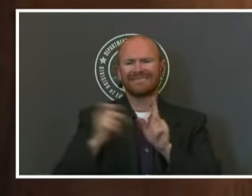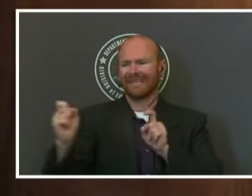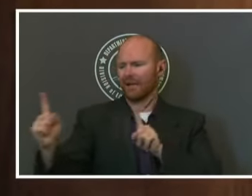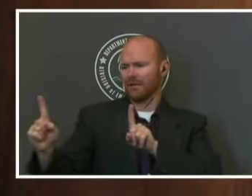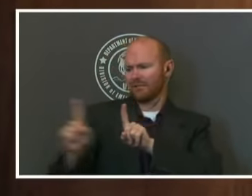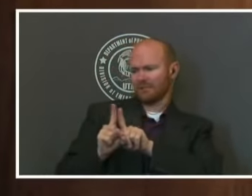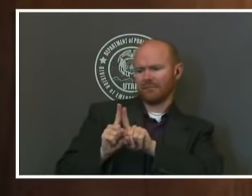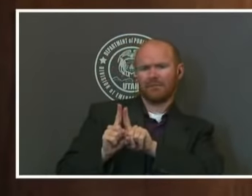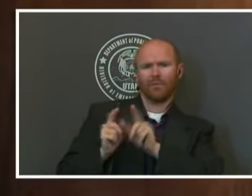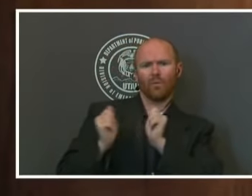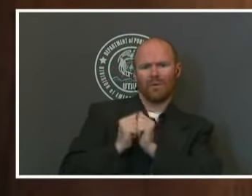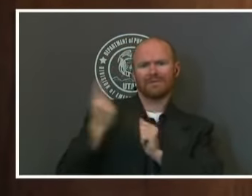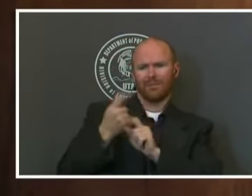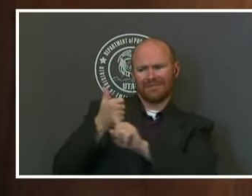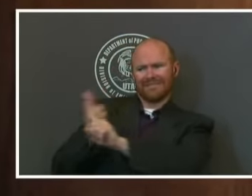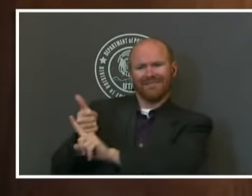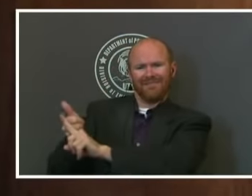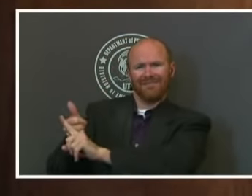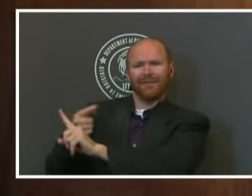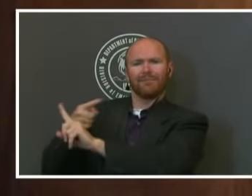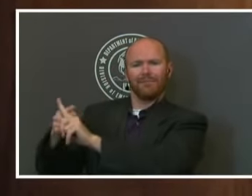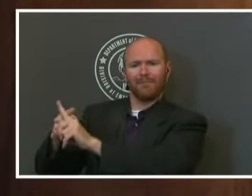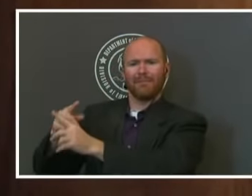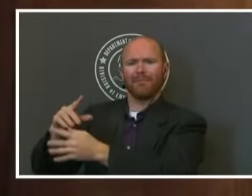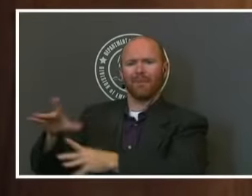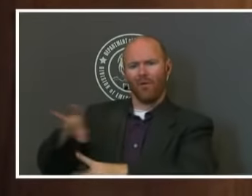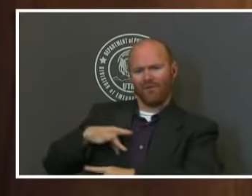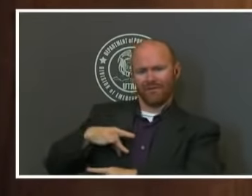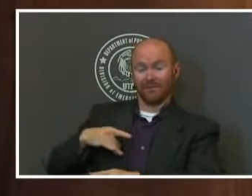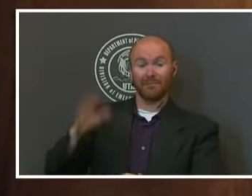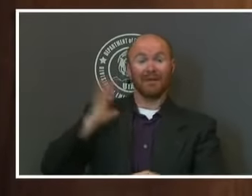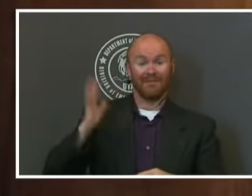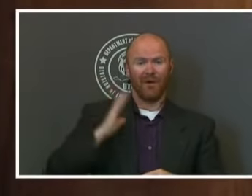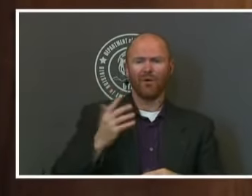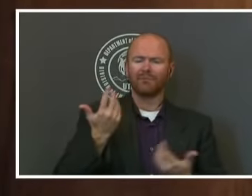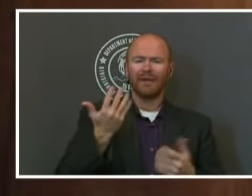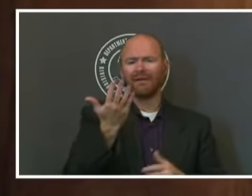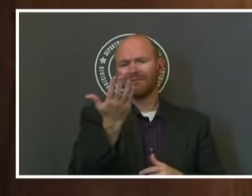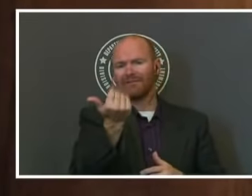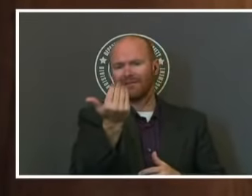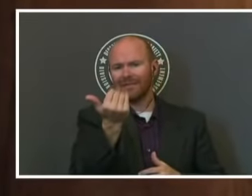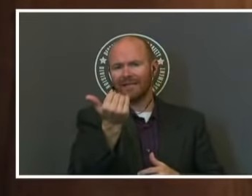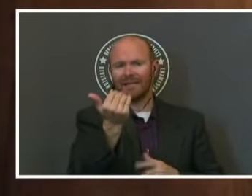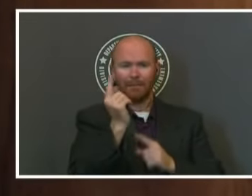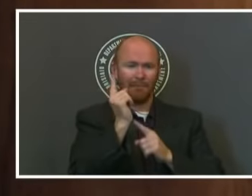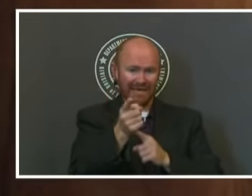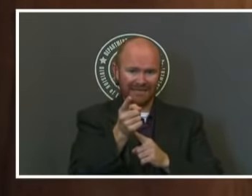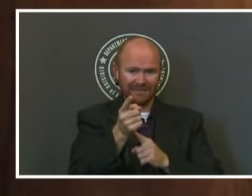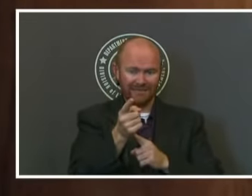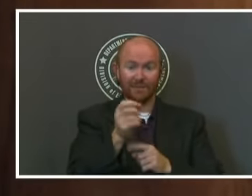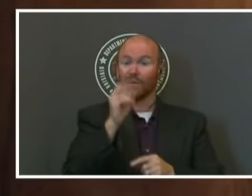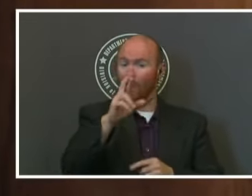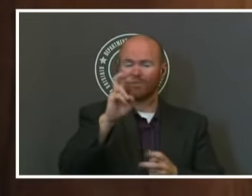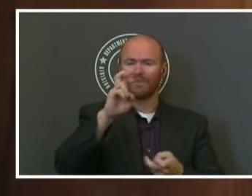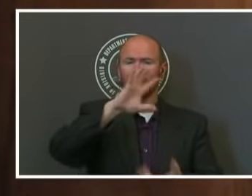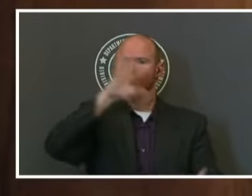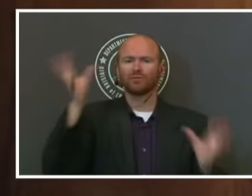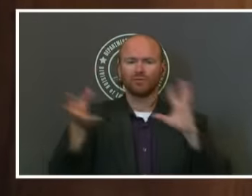nineteen it is more stringent it changed from fifteen consecutive